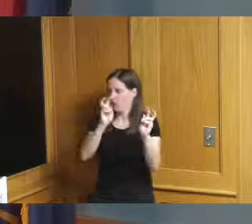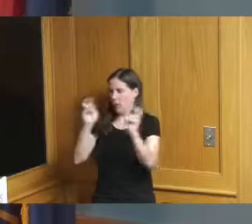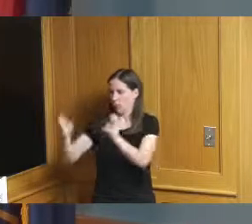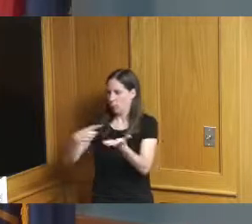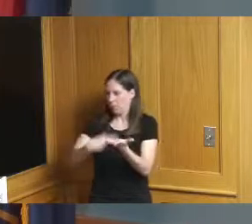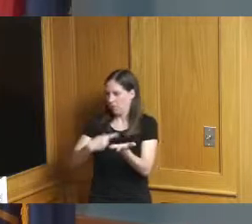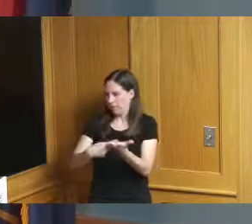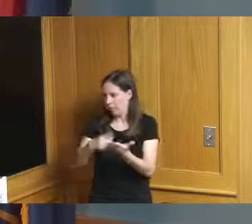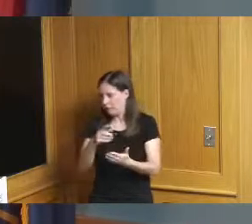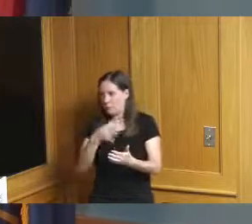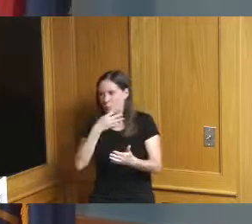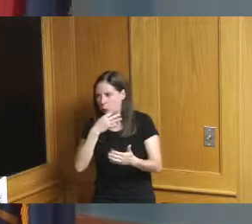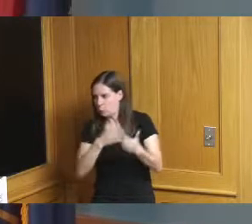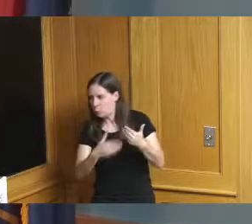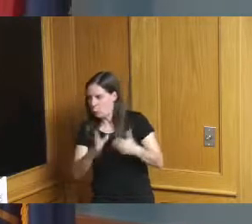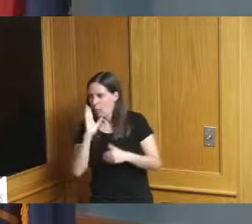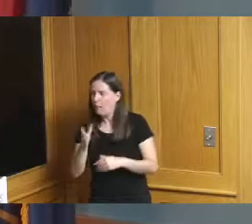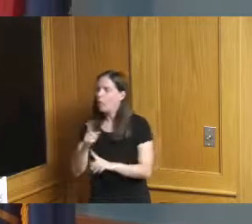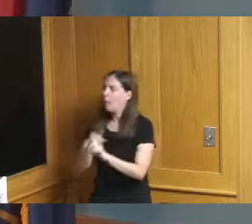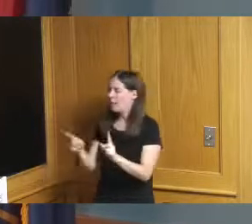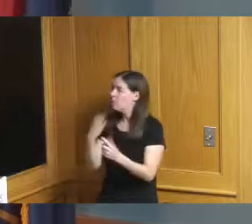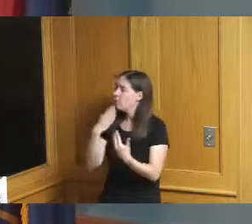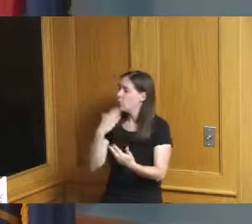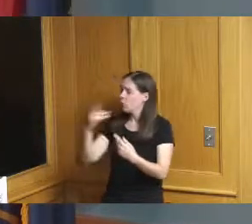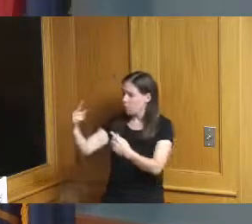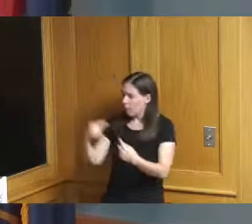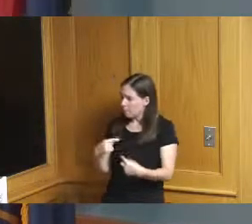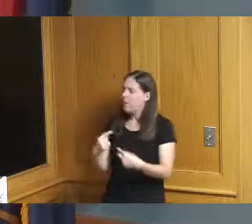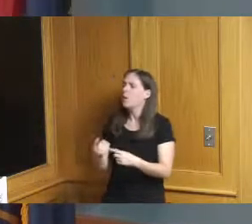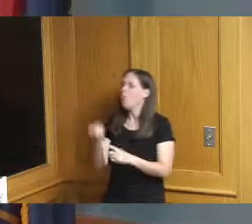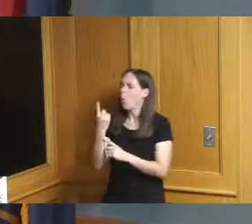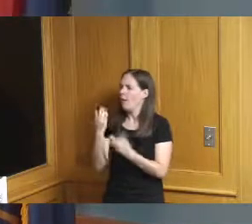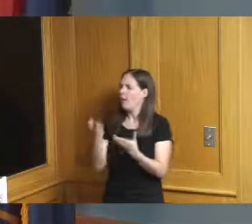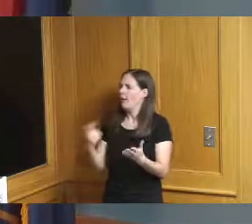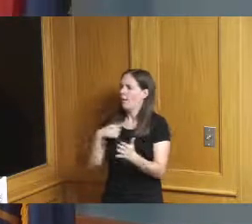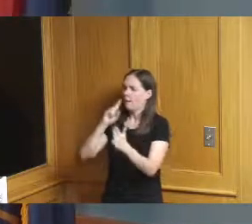one thing that really struck me i would say on under the one of the first slides you said